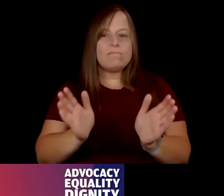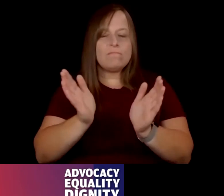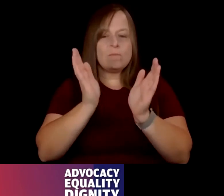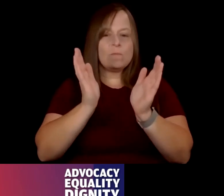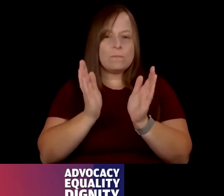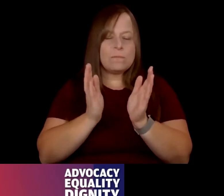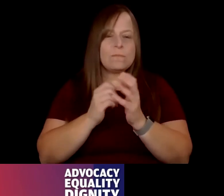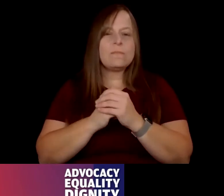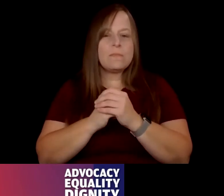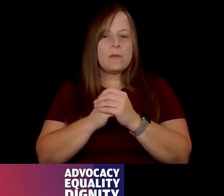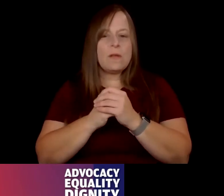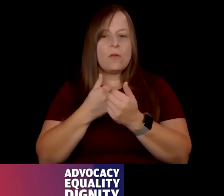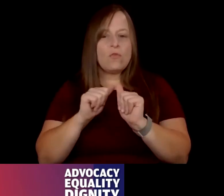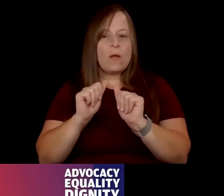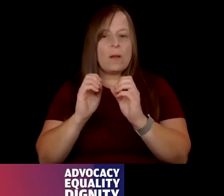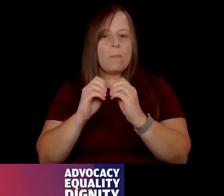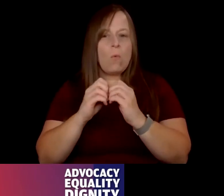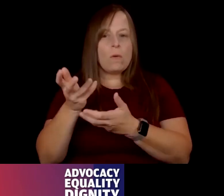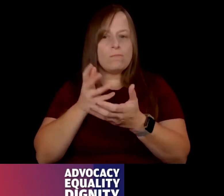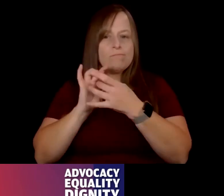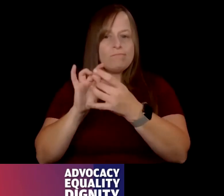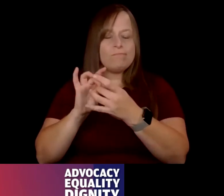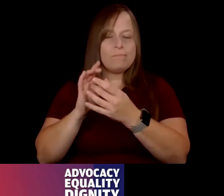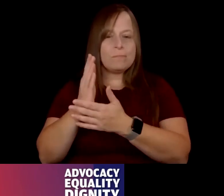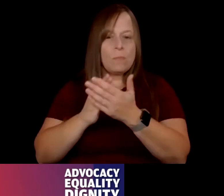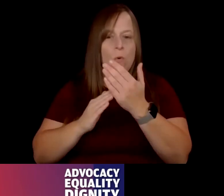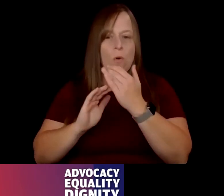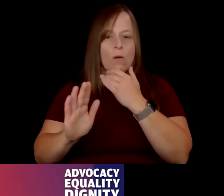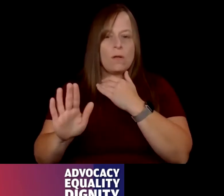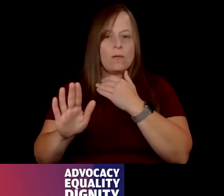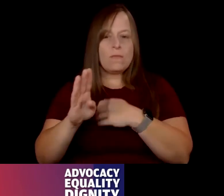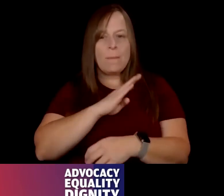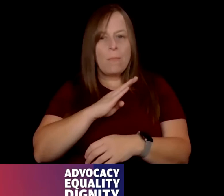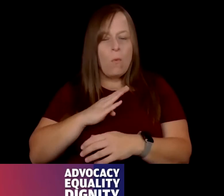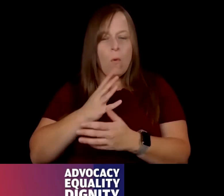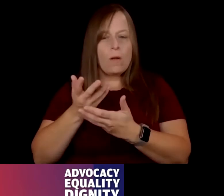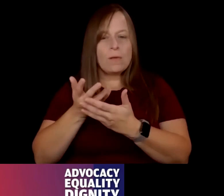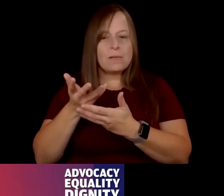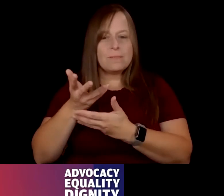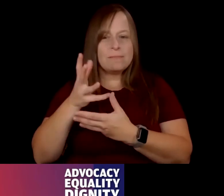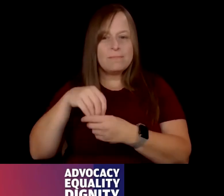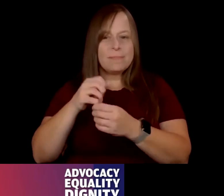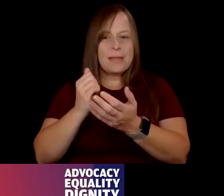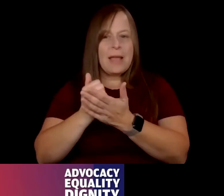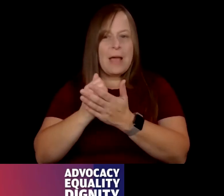and trying to be a part of boards that help folks with TBI.